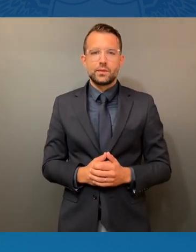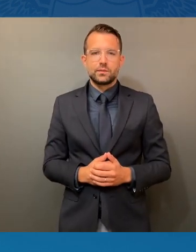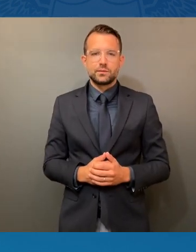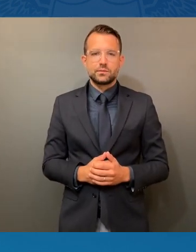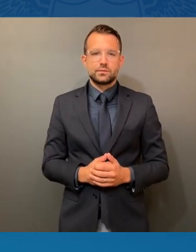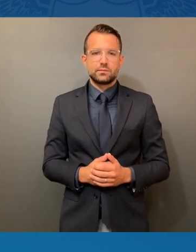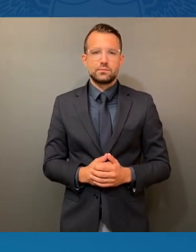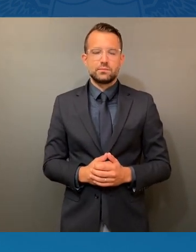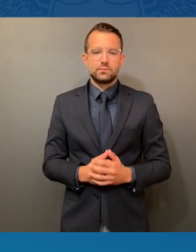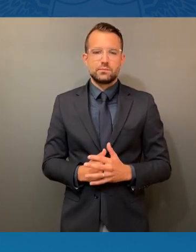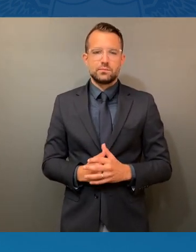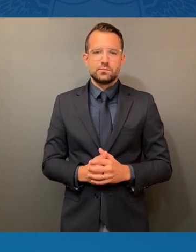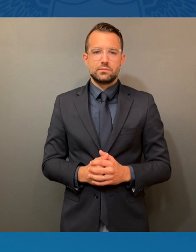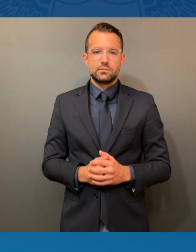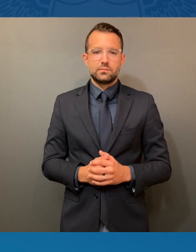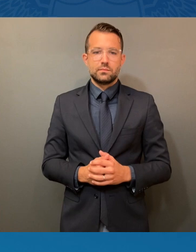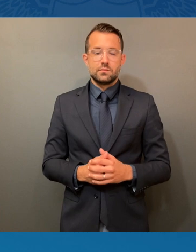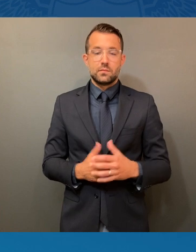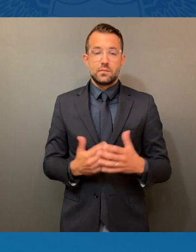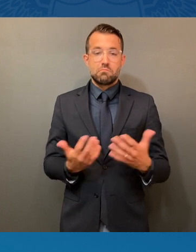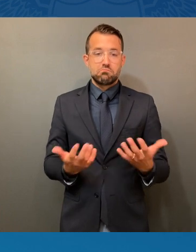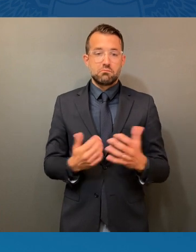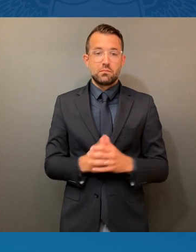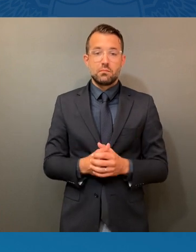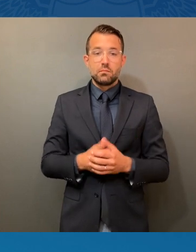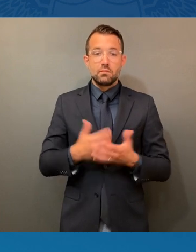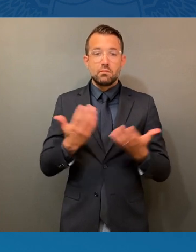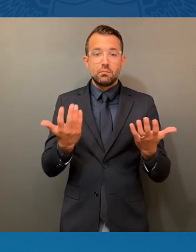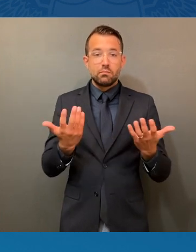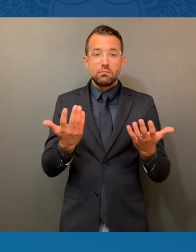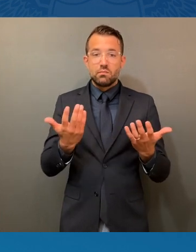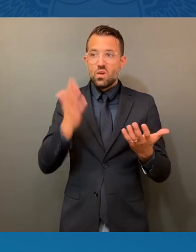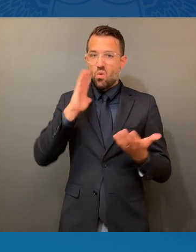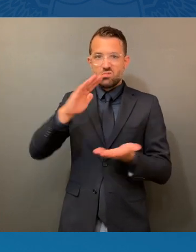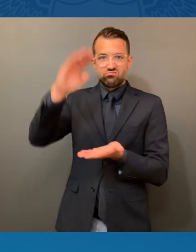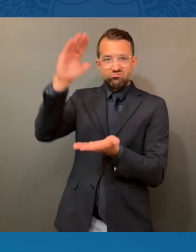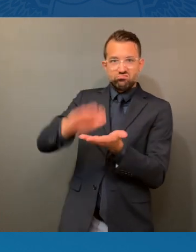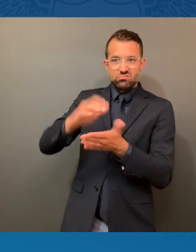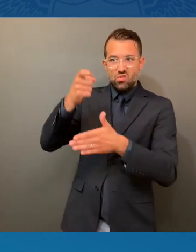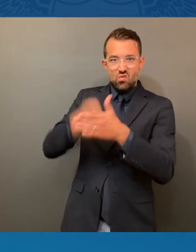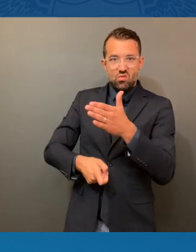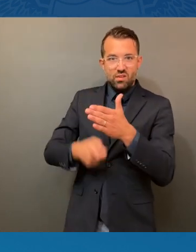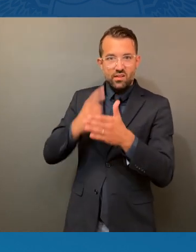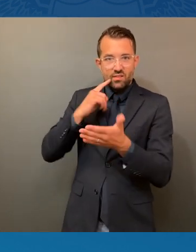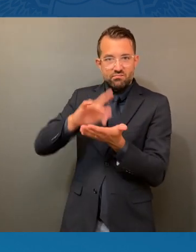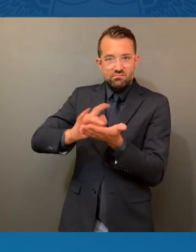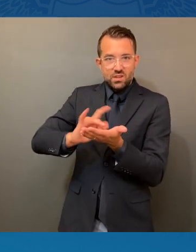which is going to bring down the cost of medication for millions of Americans. And to bring down energy costs,